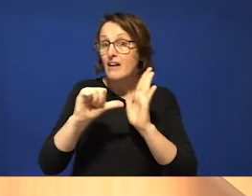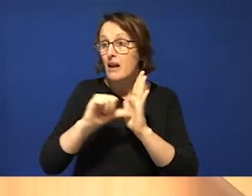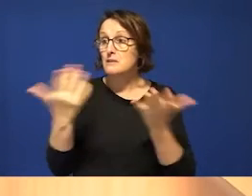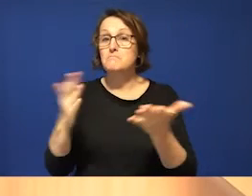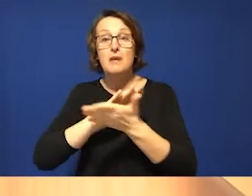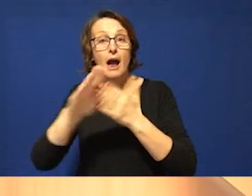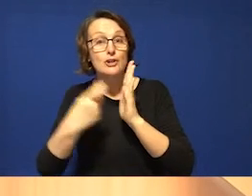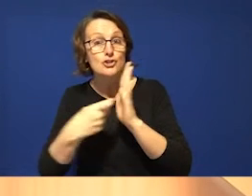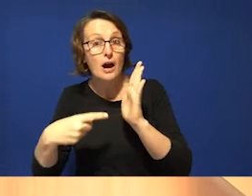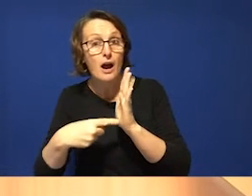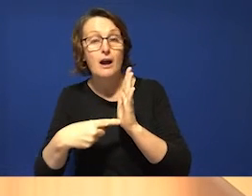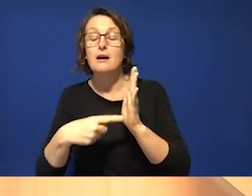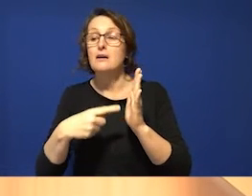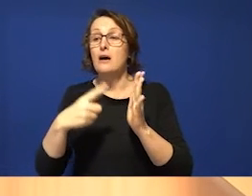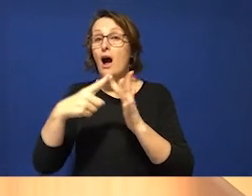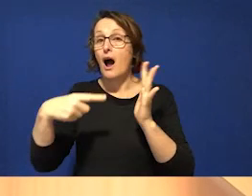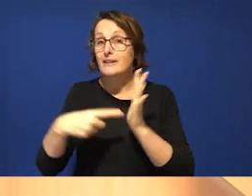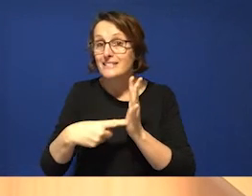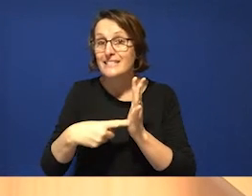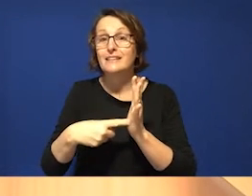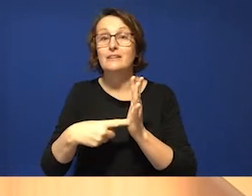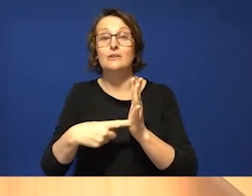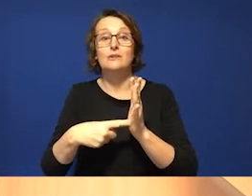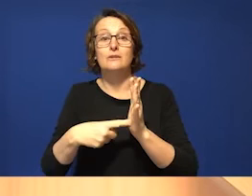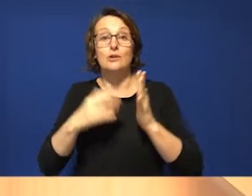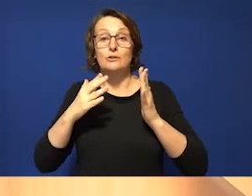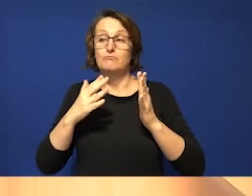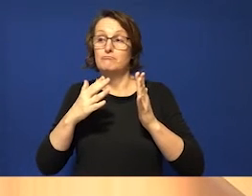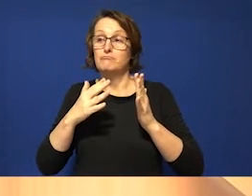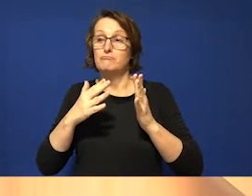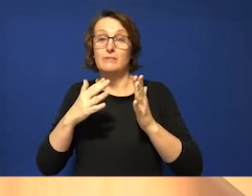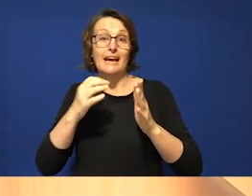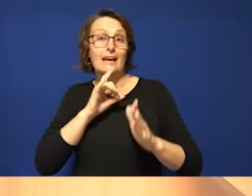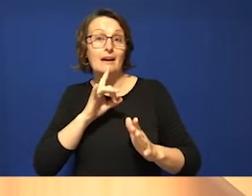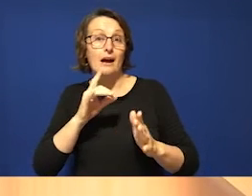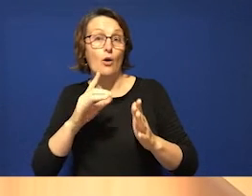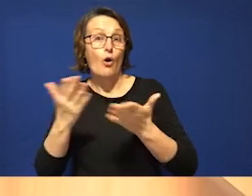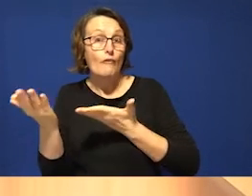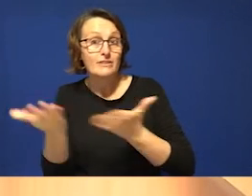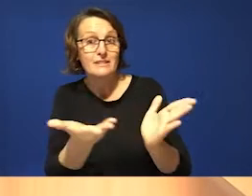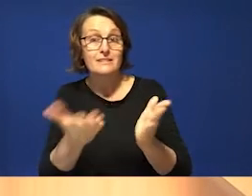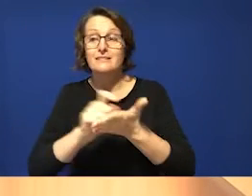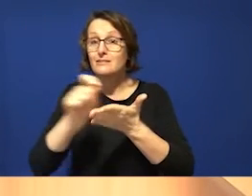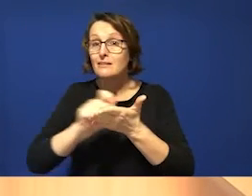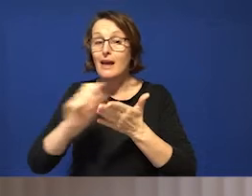human resources and risk management, information technology, electric offices, security, Hansard, library,